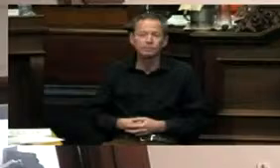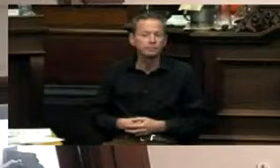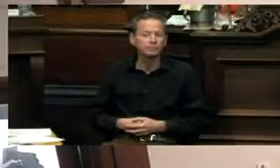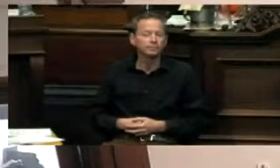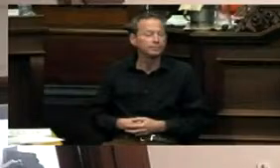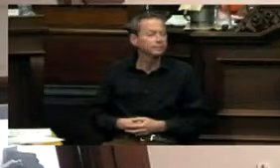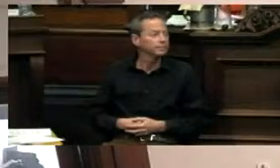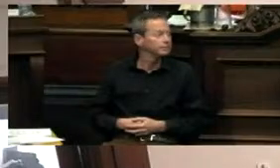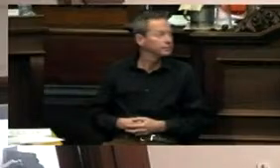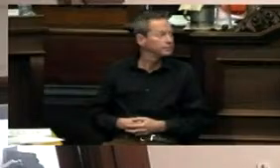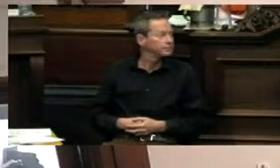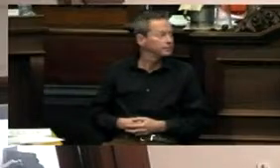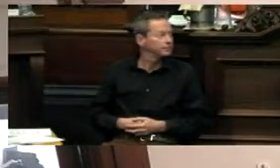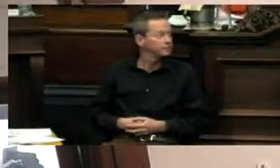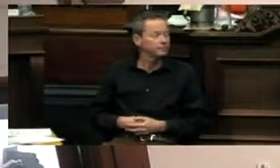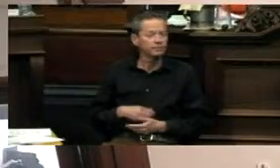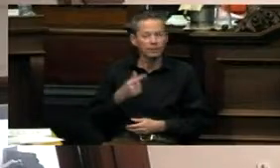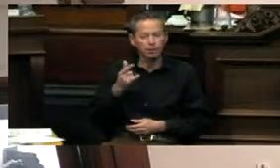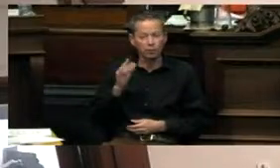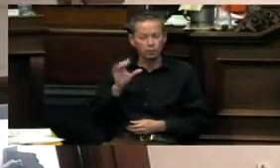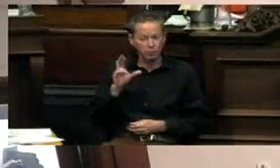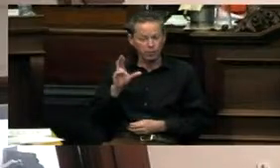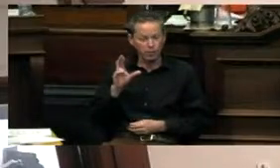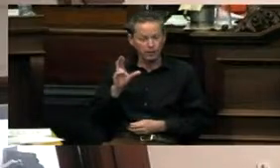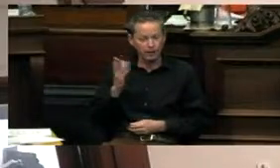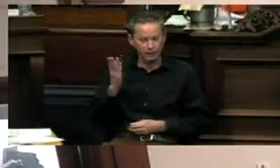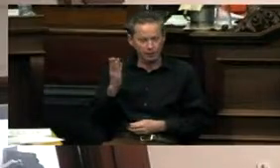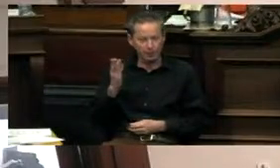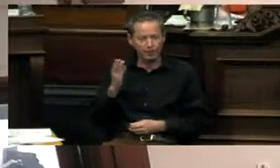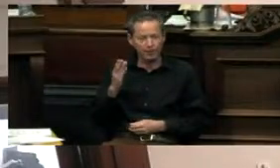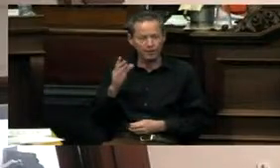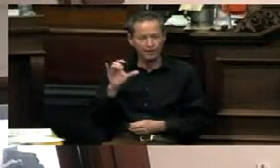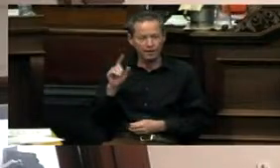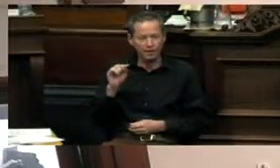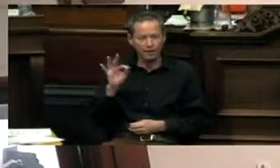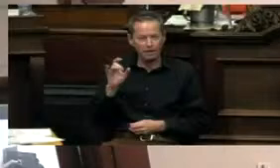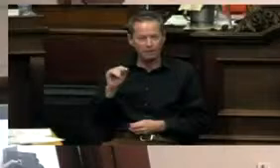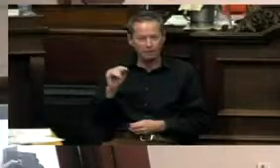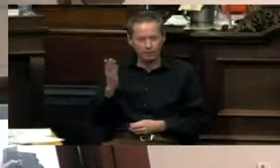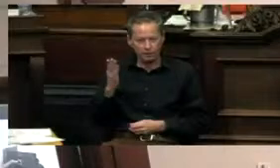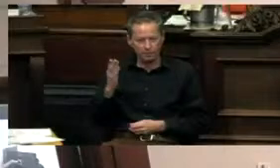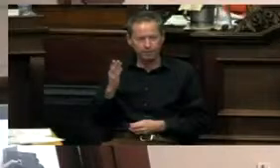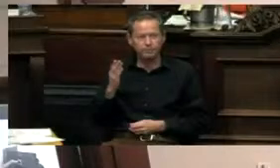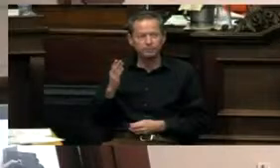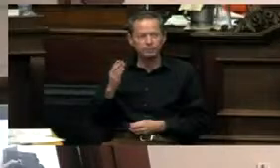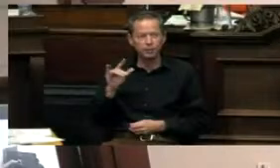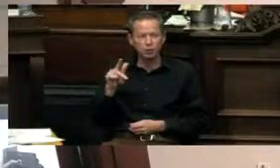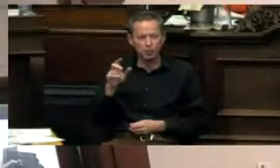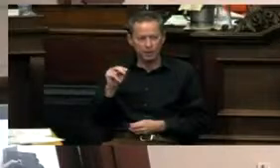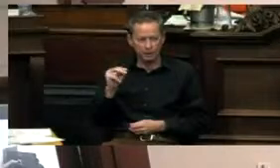will come to order and ask the clerk to call the roll. Council